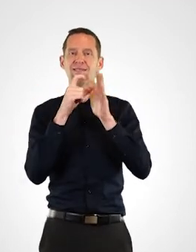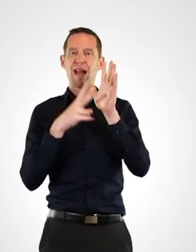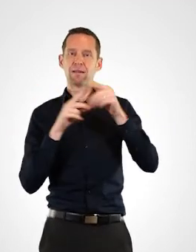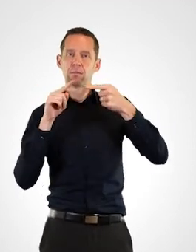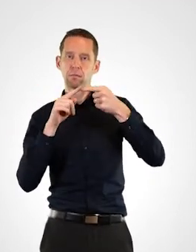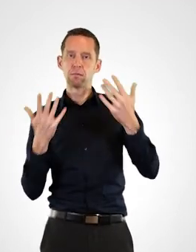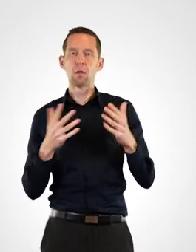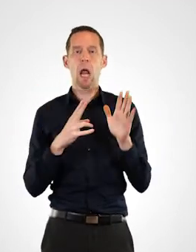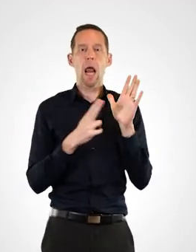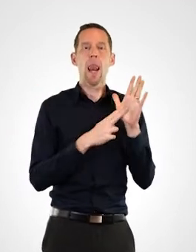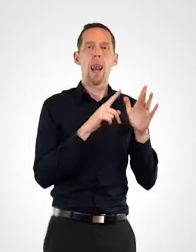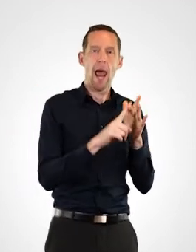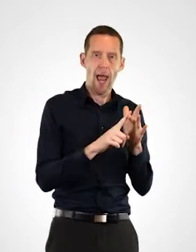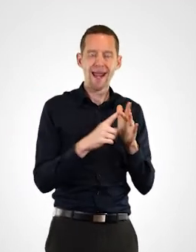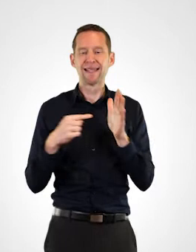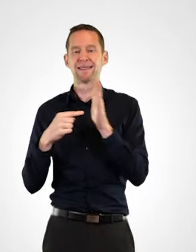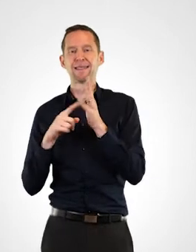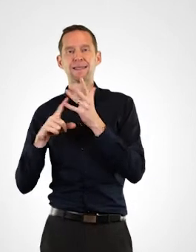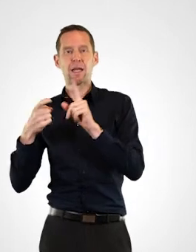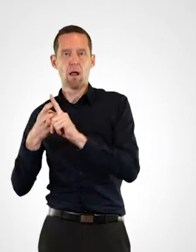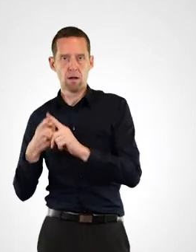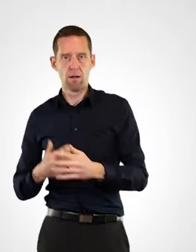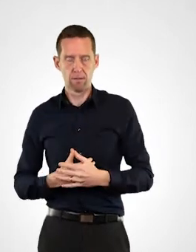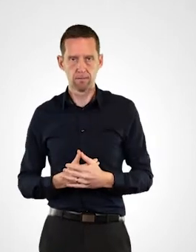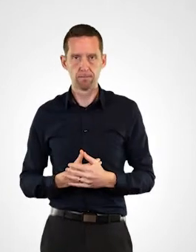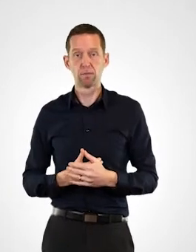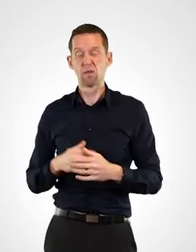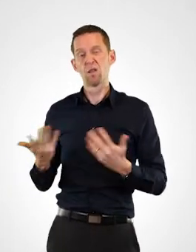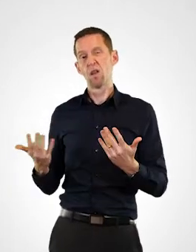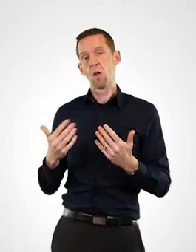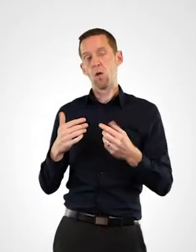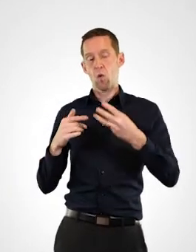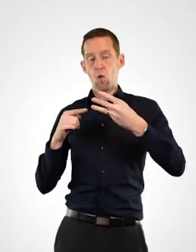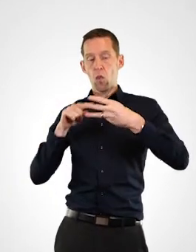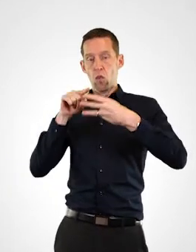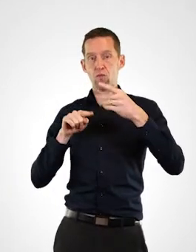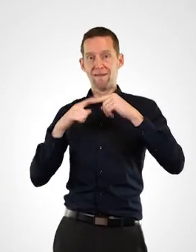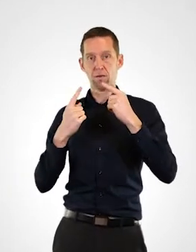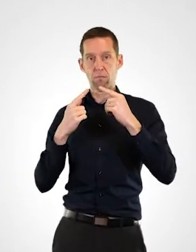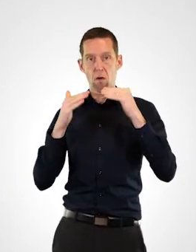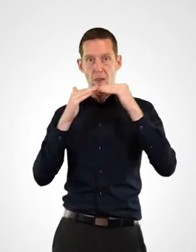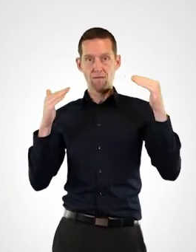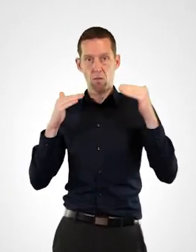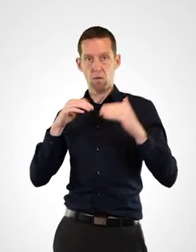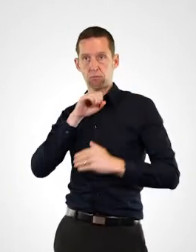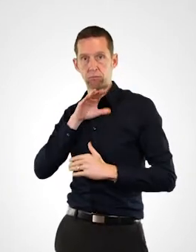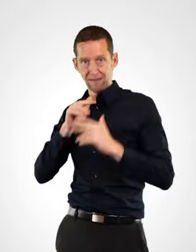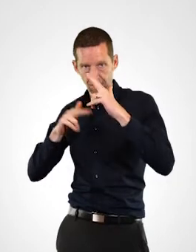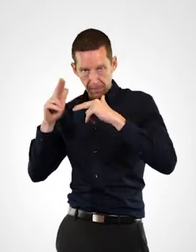Those syllables are "ni" and "tuck". So those are the three levels of vocal development and the models that